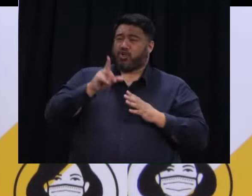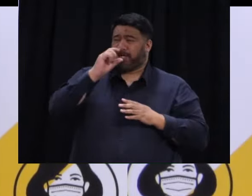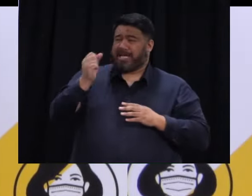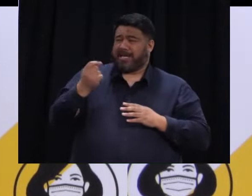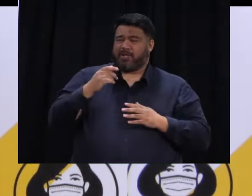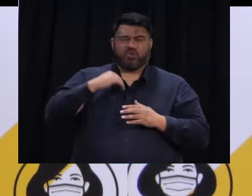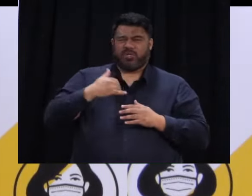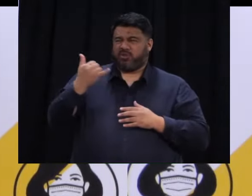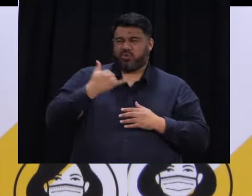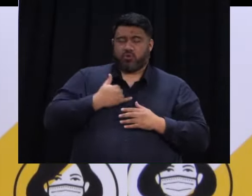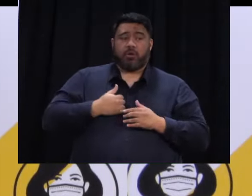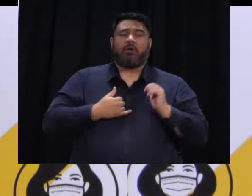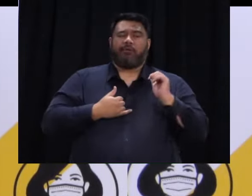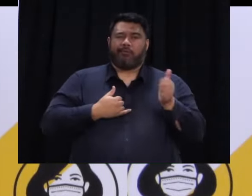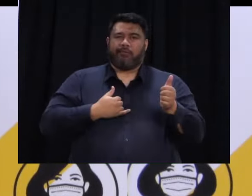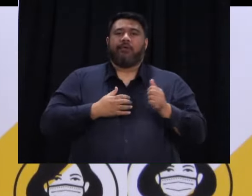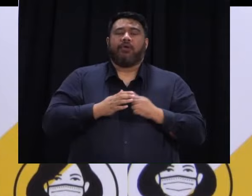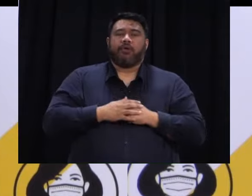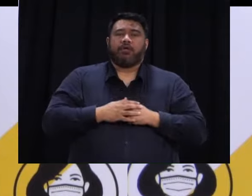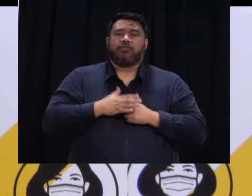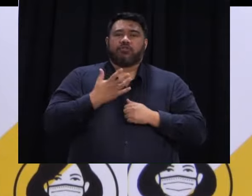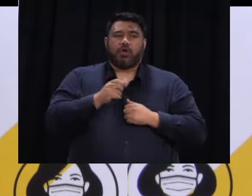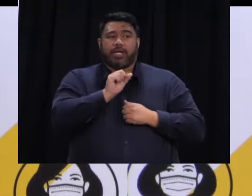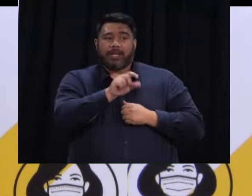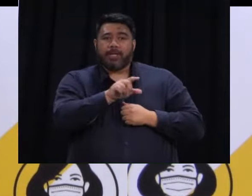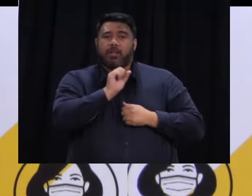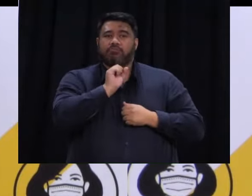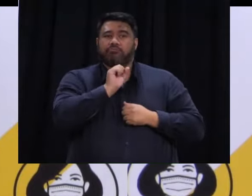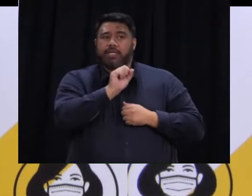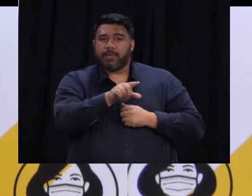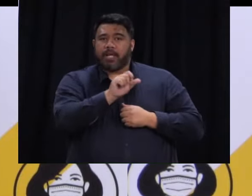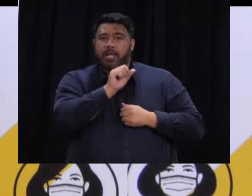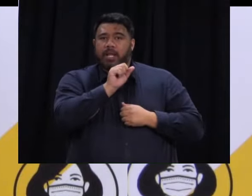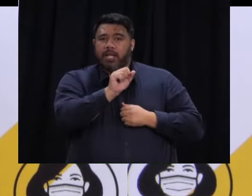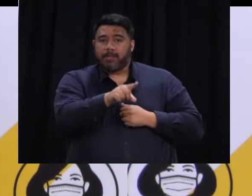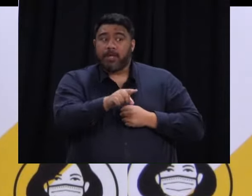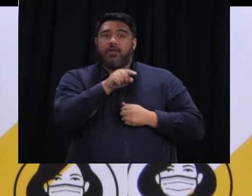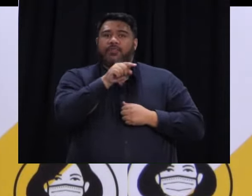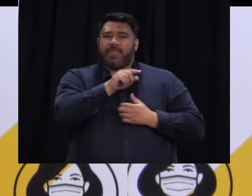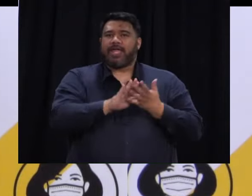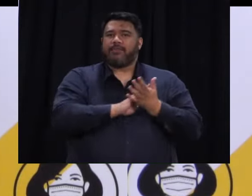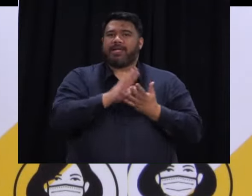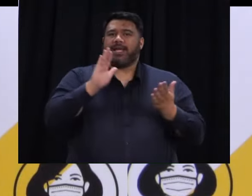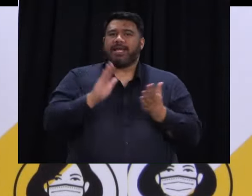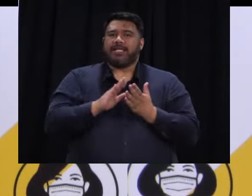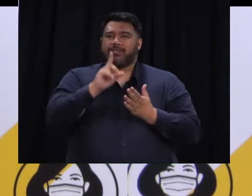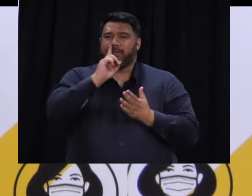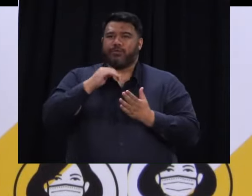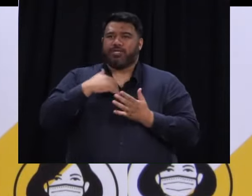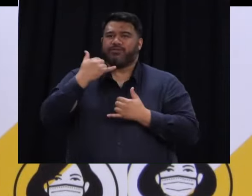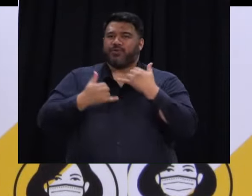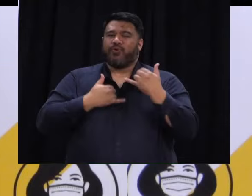welfare assistance. When someone is contacted for the first time and they say, "I'm